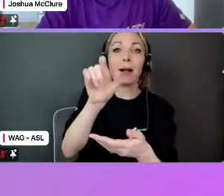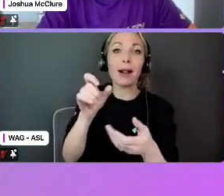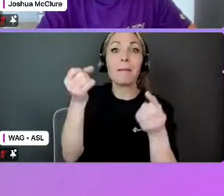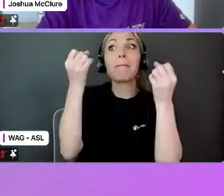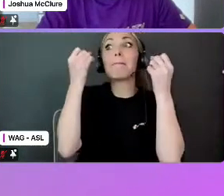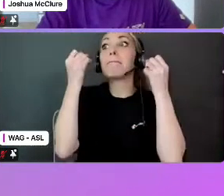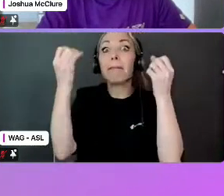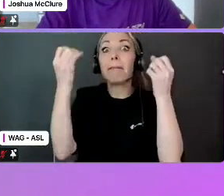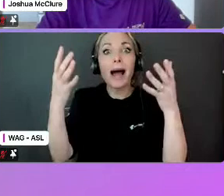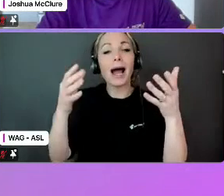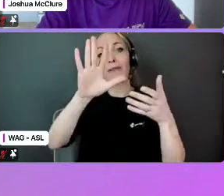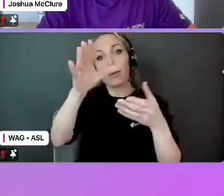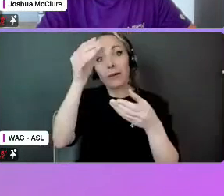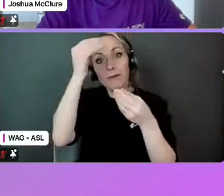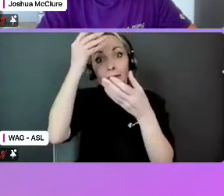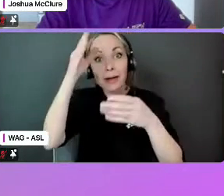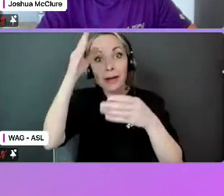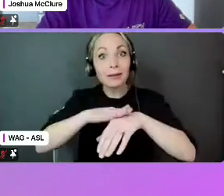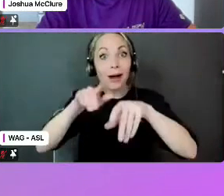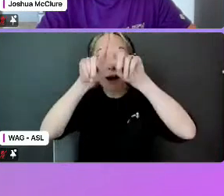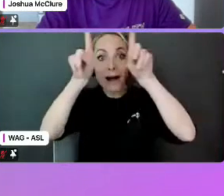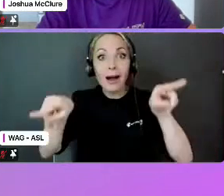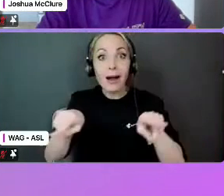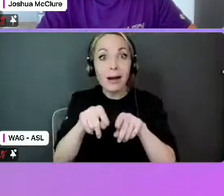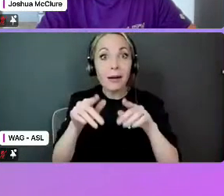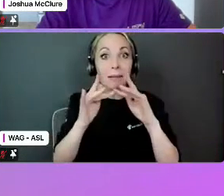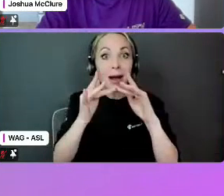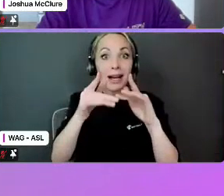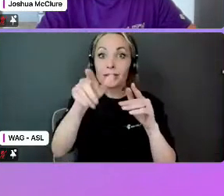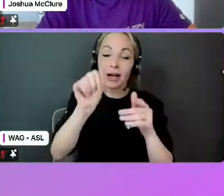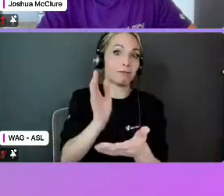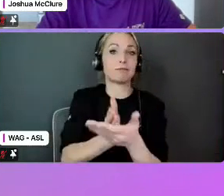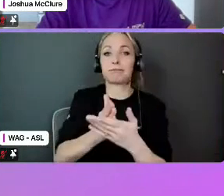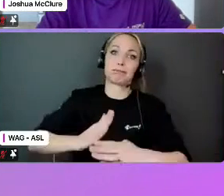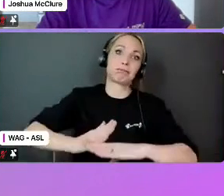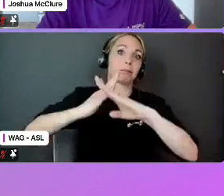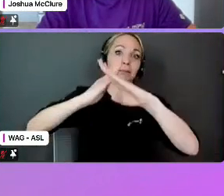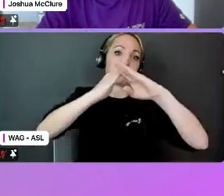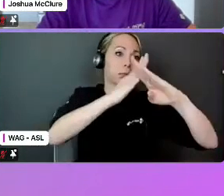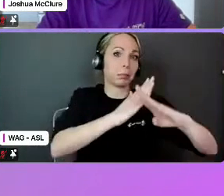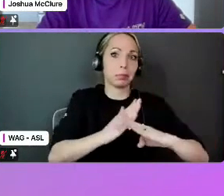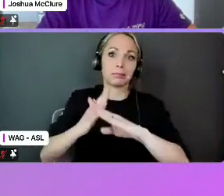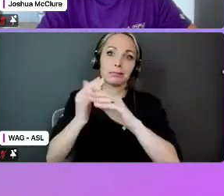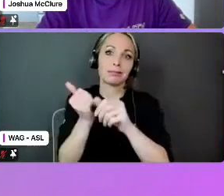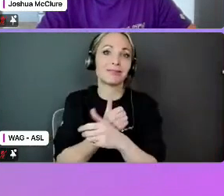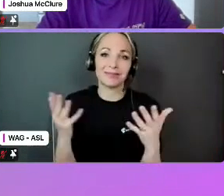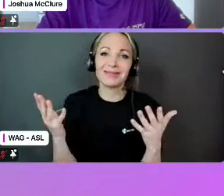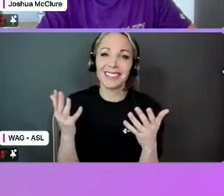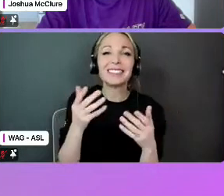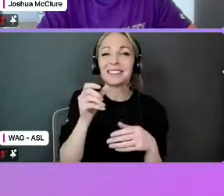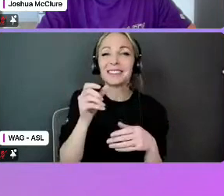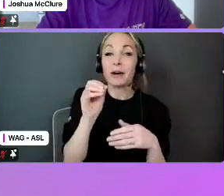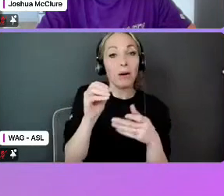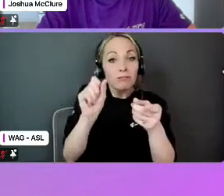such a powerful attribute, and you can really disable a lot of content on your page pretty quickly by inadvertently using aria